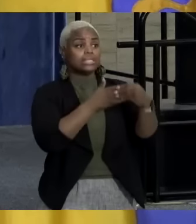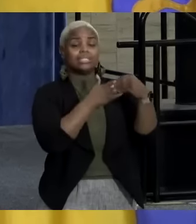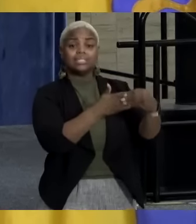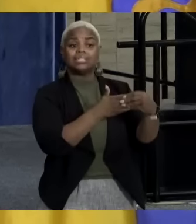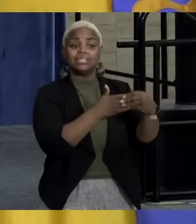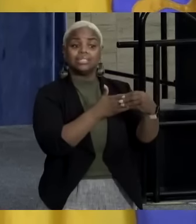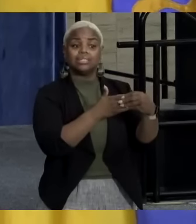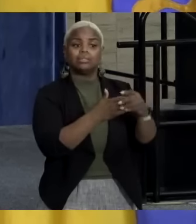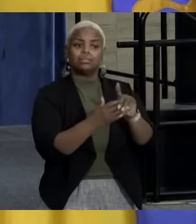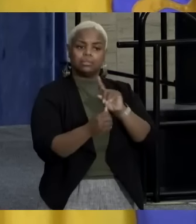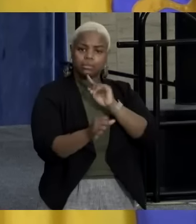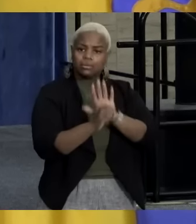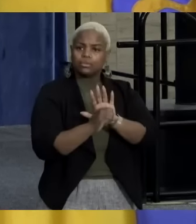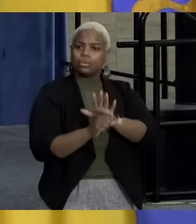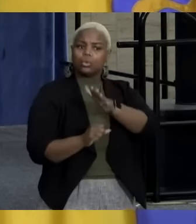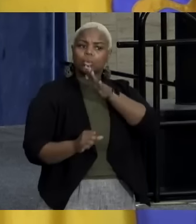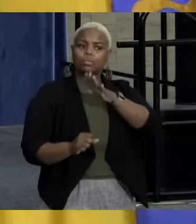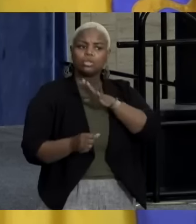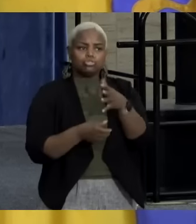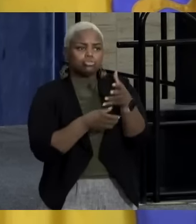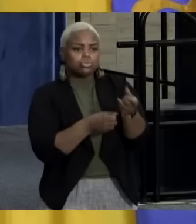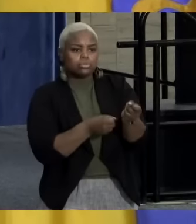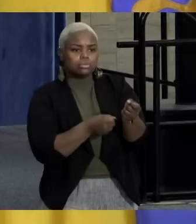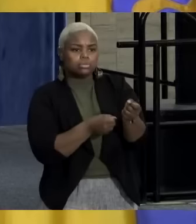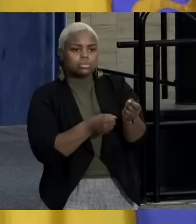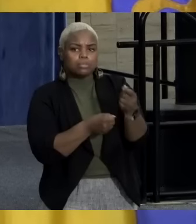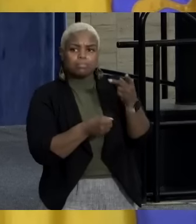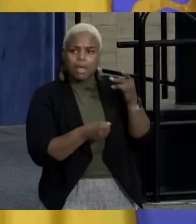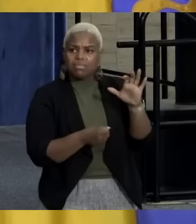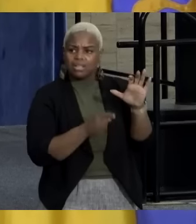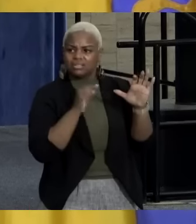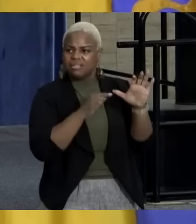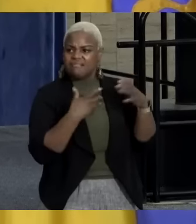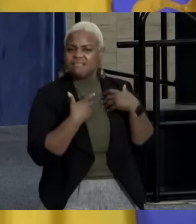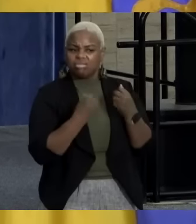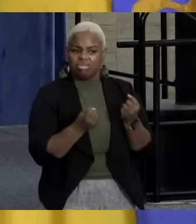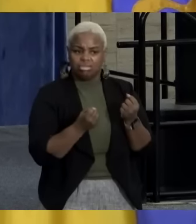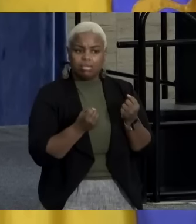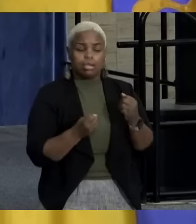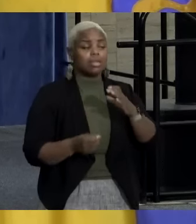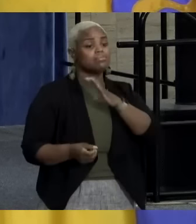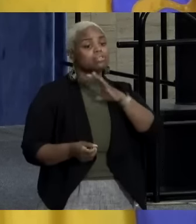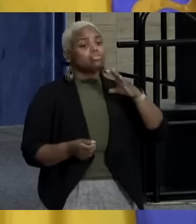to restoring trust in public health, and the courage of Commissioner Marty Makary,